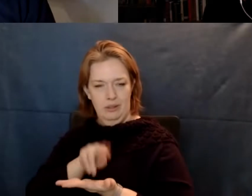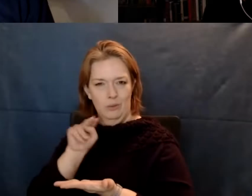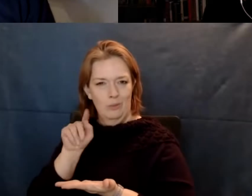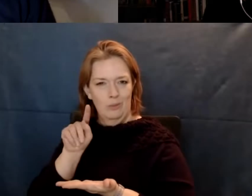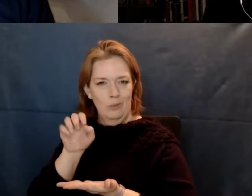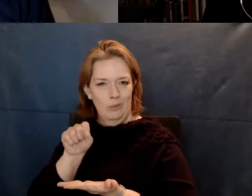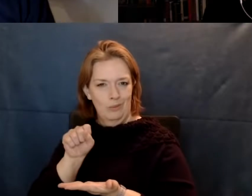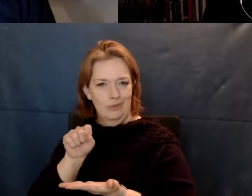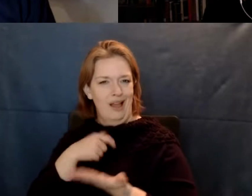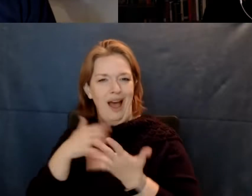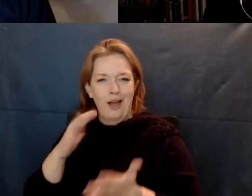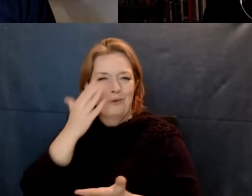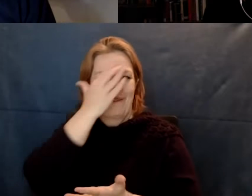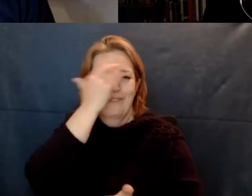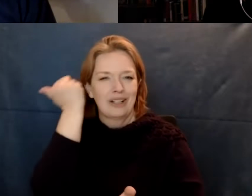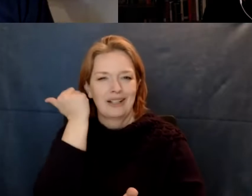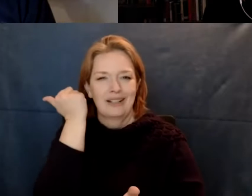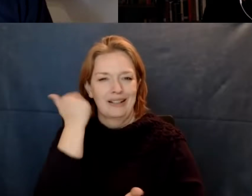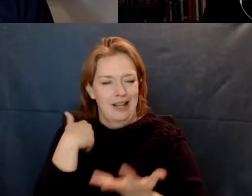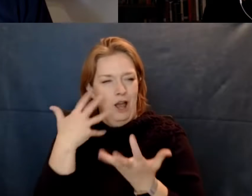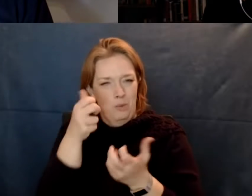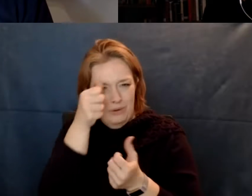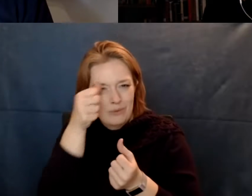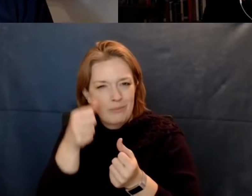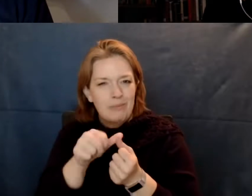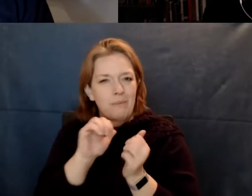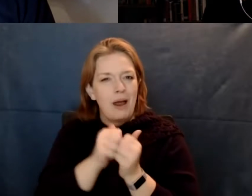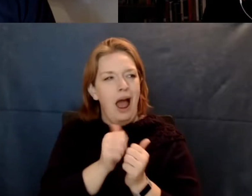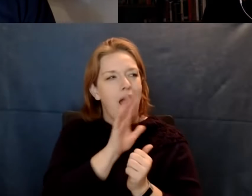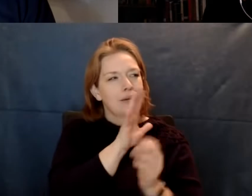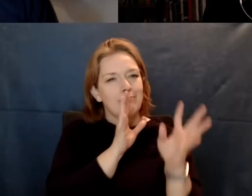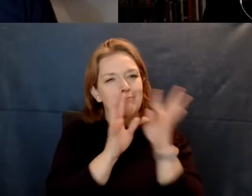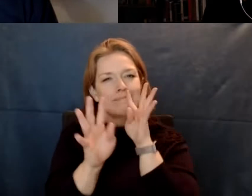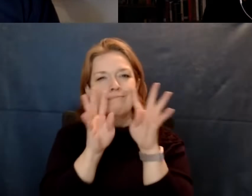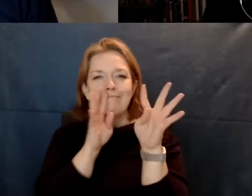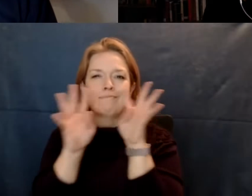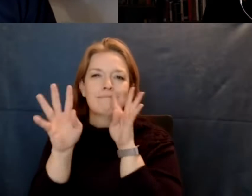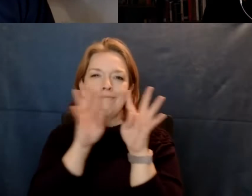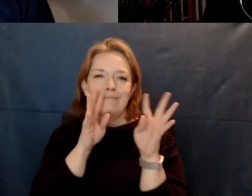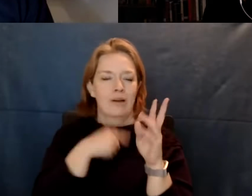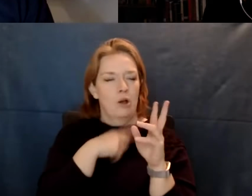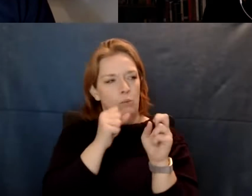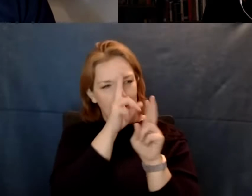know, these things, and for these ways of speaking can be honored and be celebrated